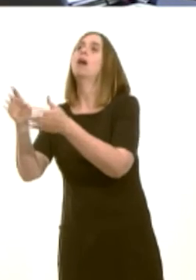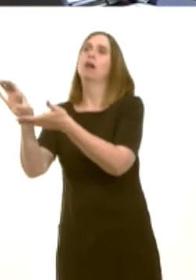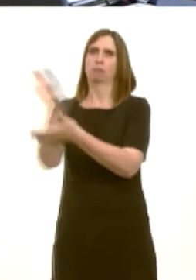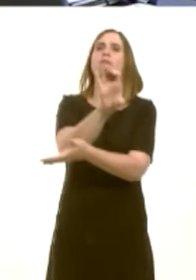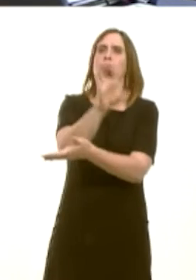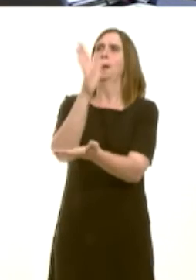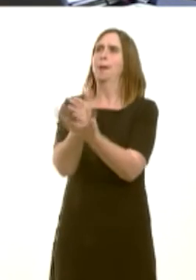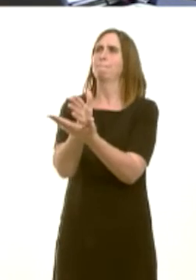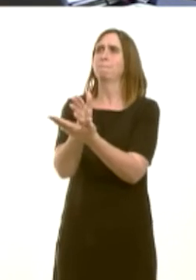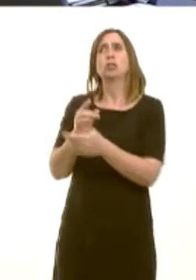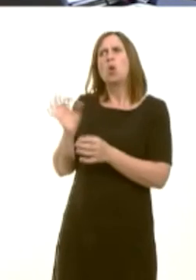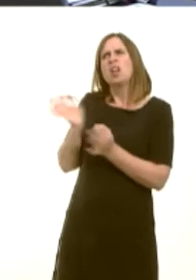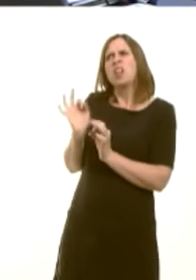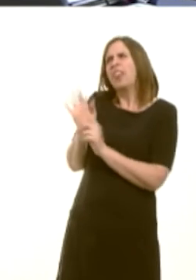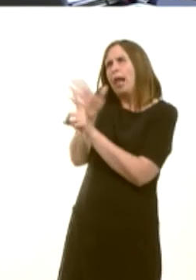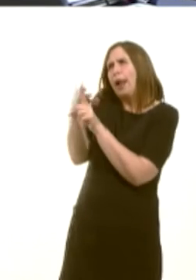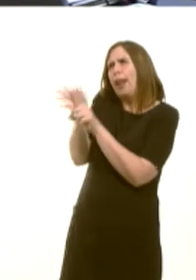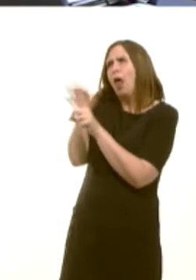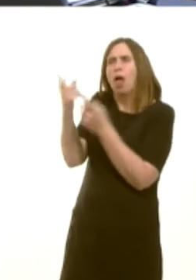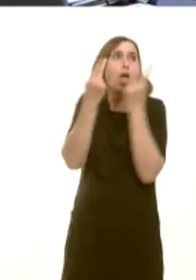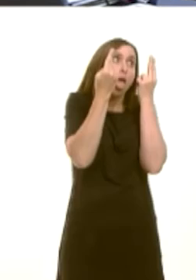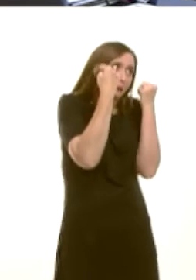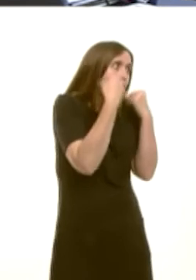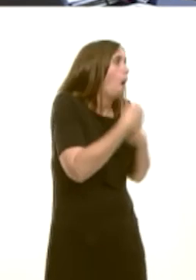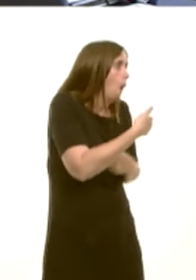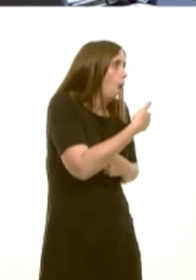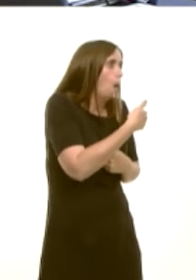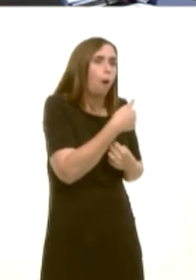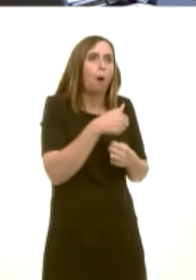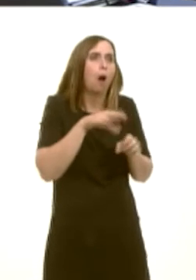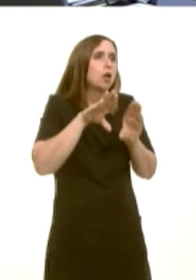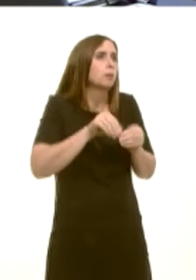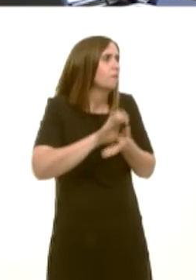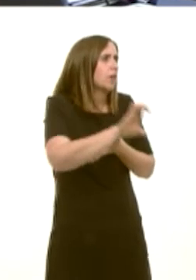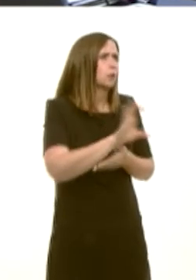influenced the Minister, the Ministerís decision was quite the opposite when she did indeed